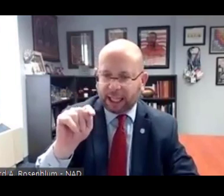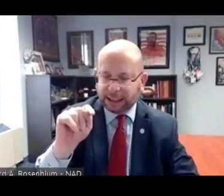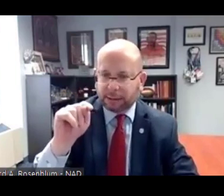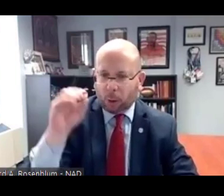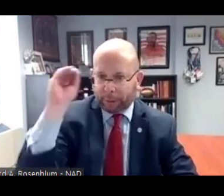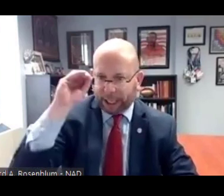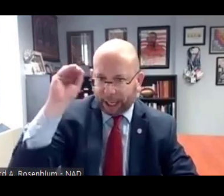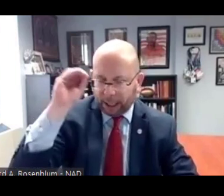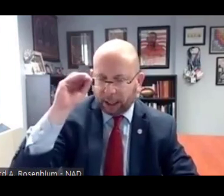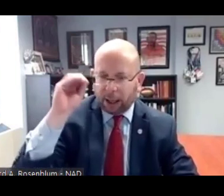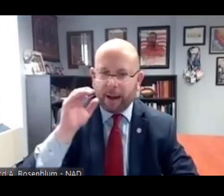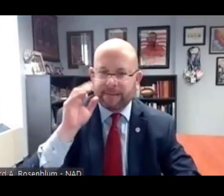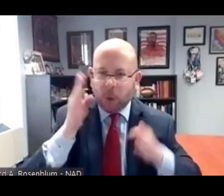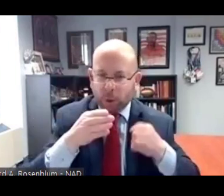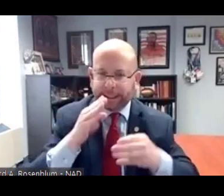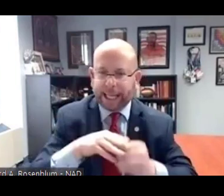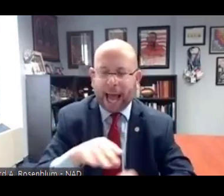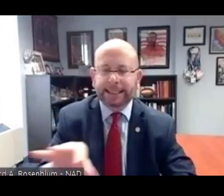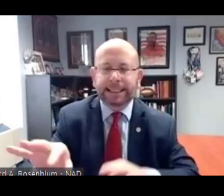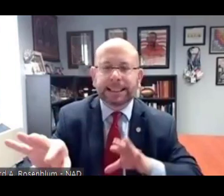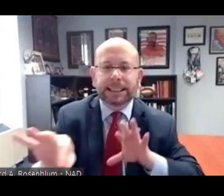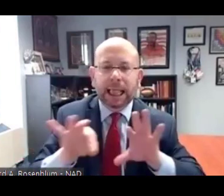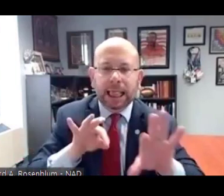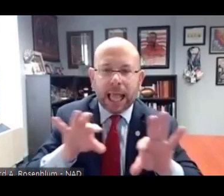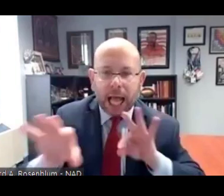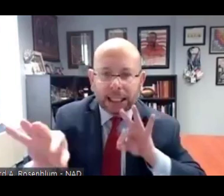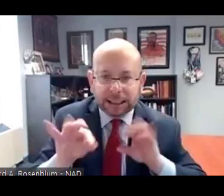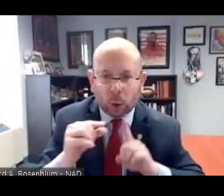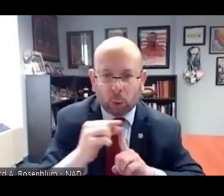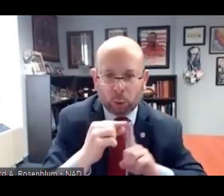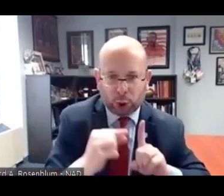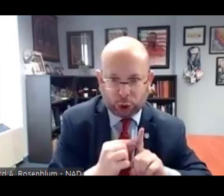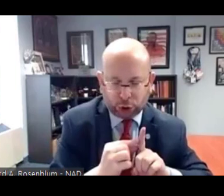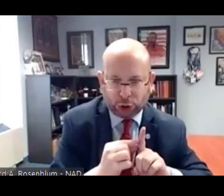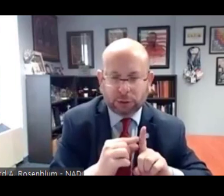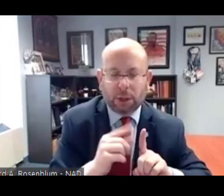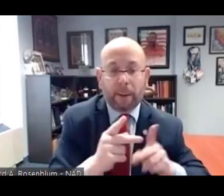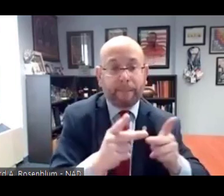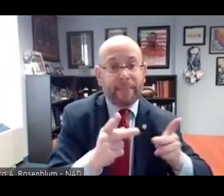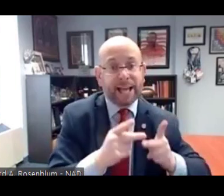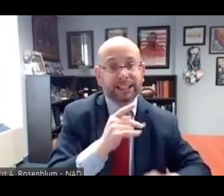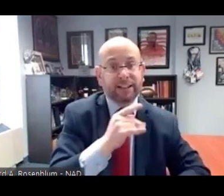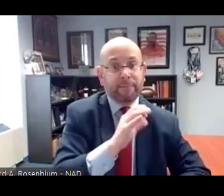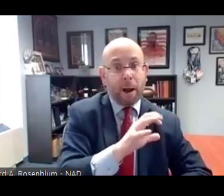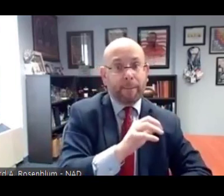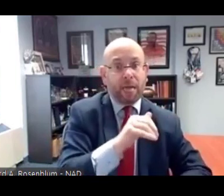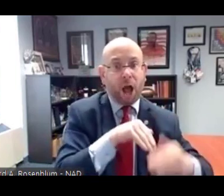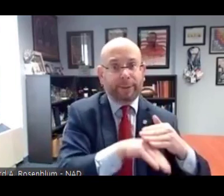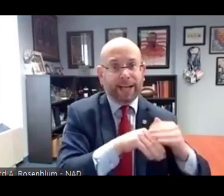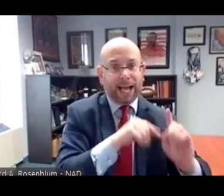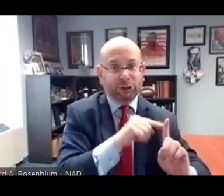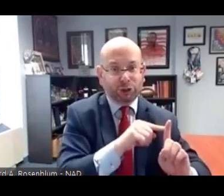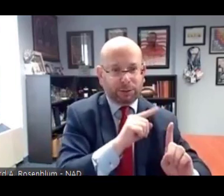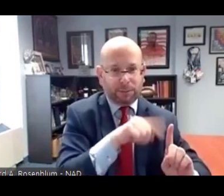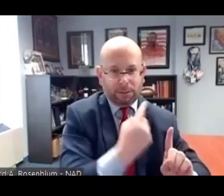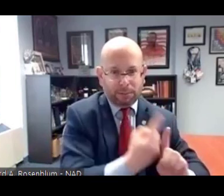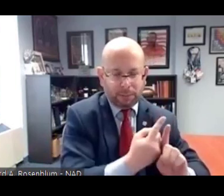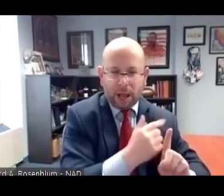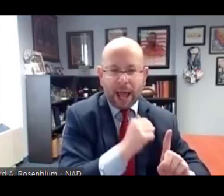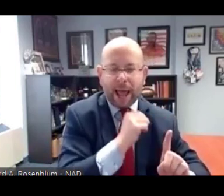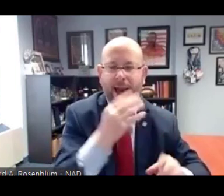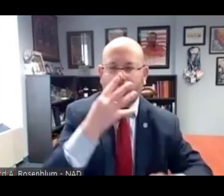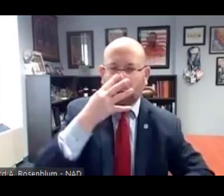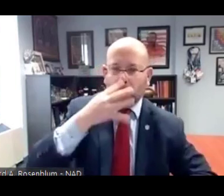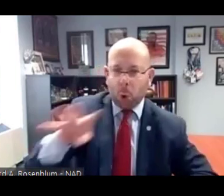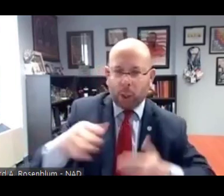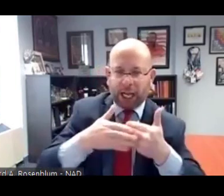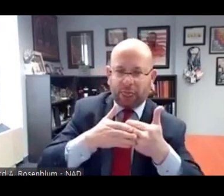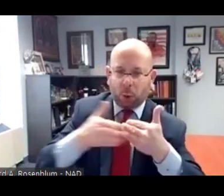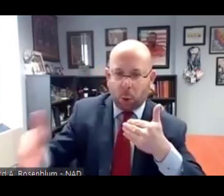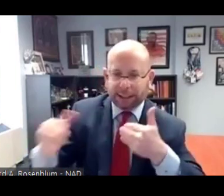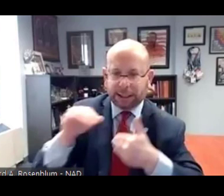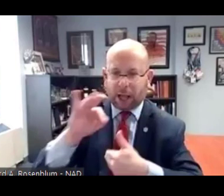It is a very narrow and isolated opinion, and with selective use of the terminology.